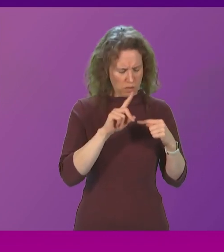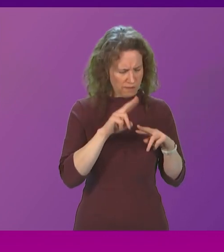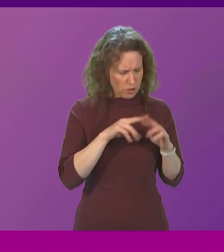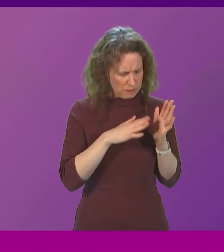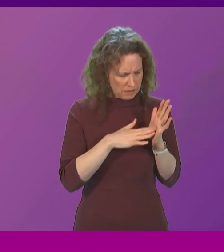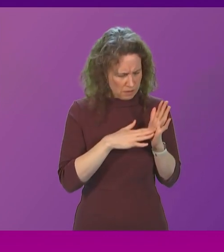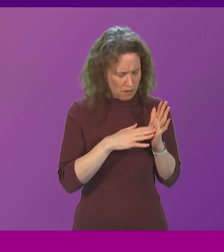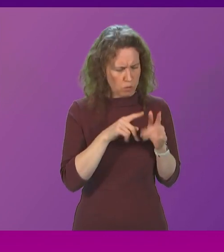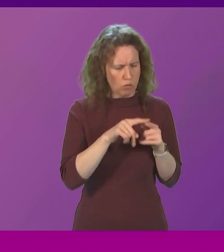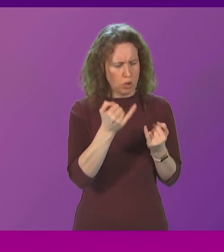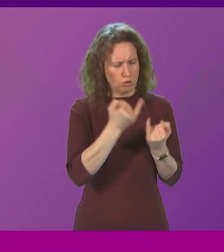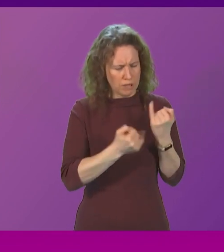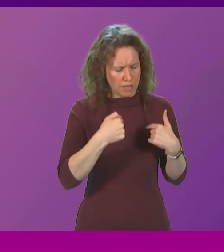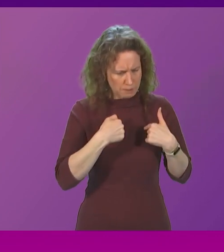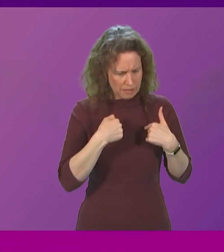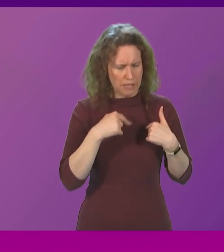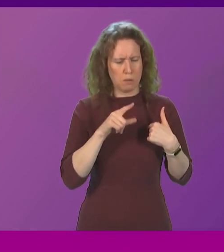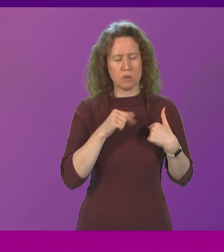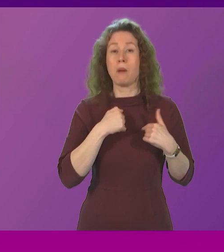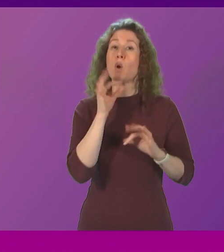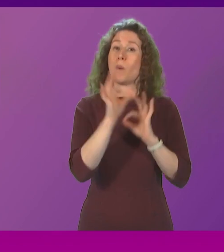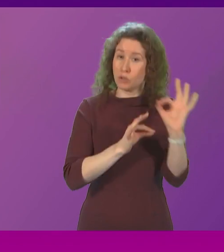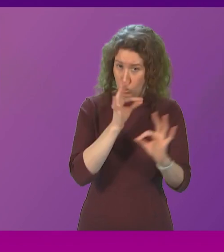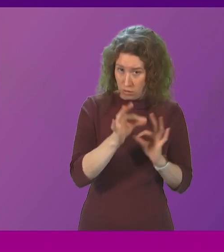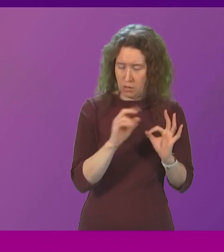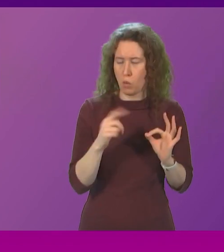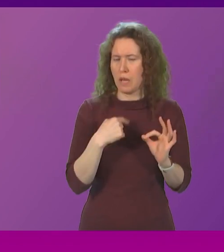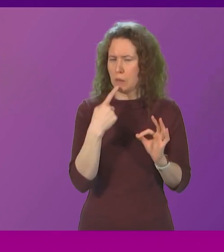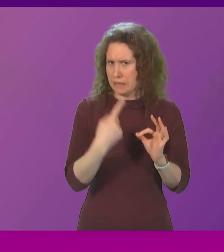criticise me for some of the things that I was saying in my third question.